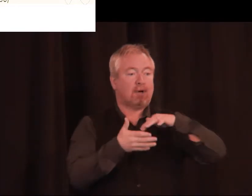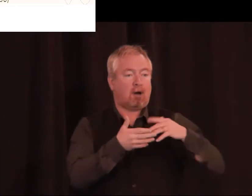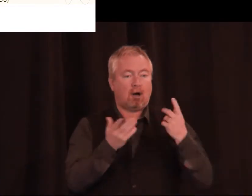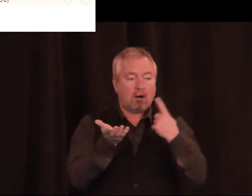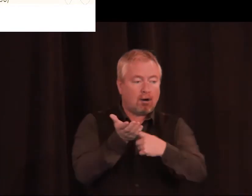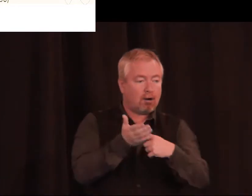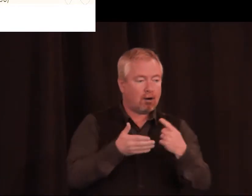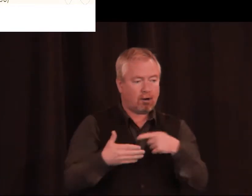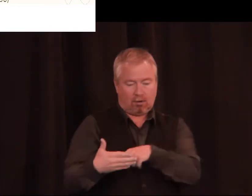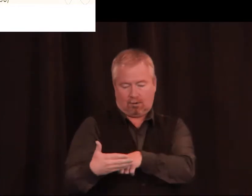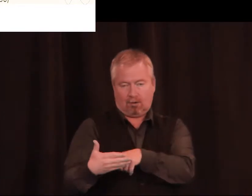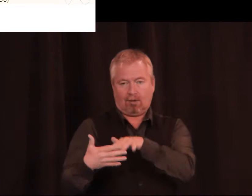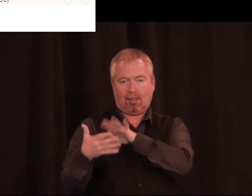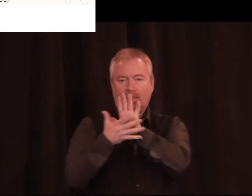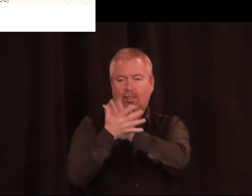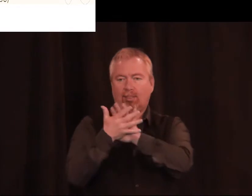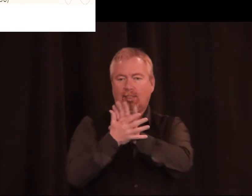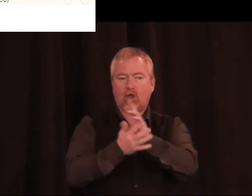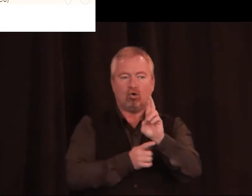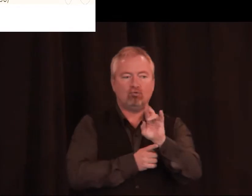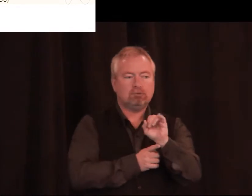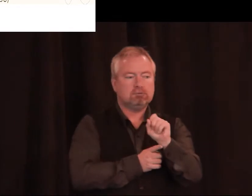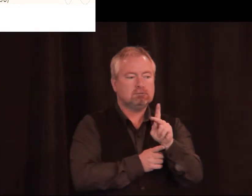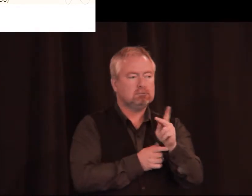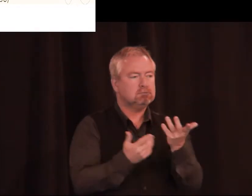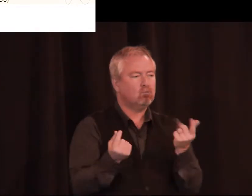sorry, I'm losing my voice a little -